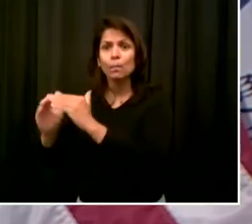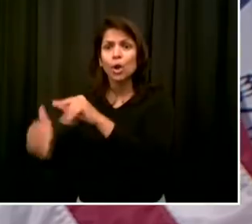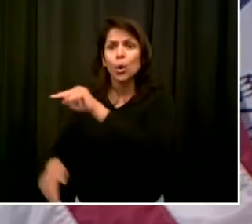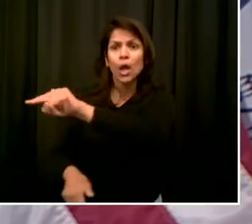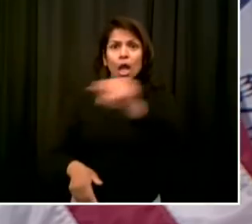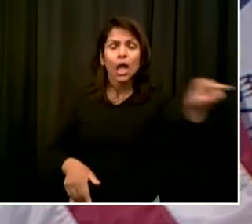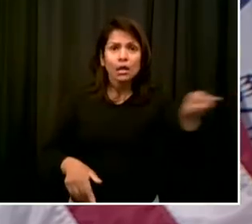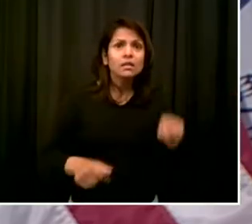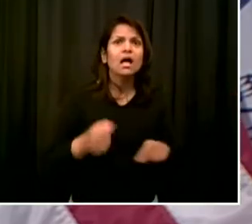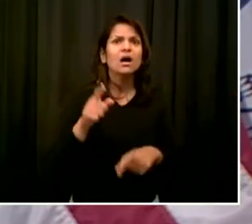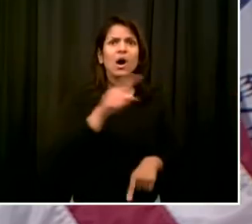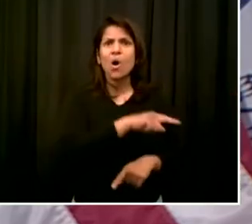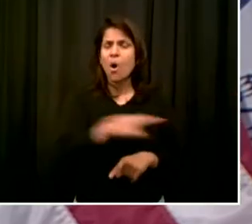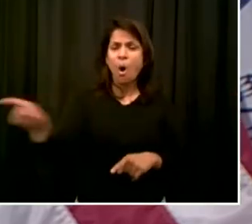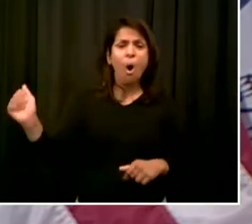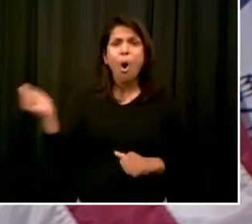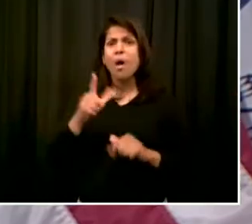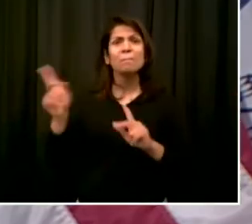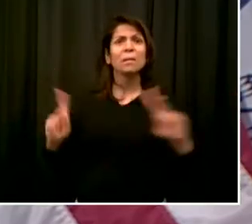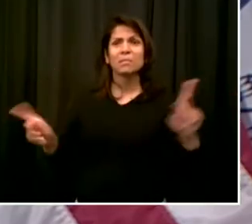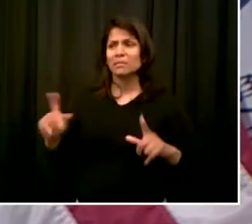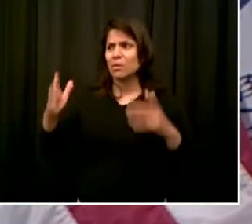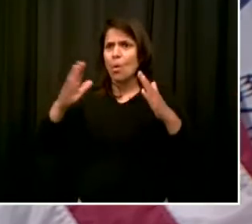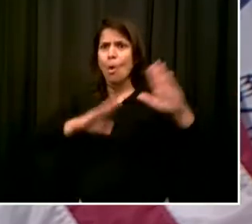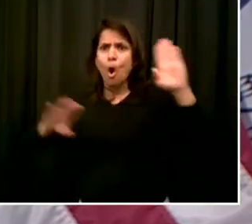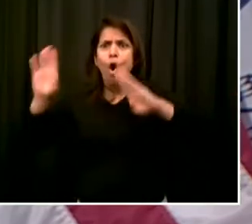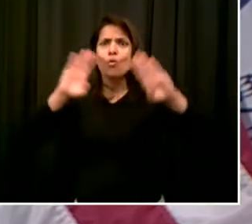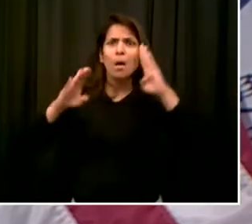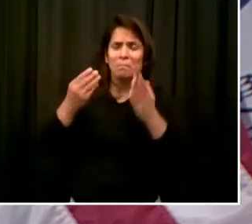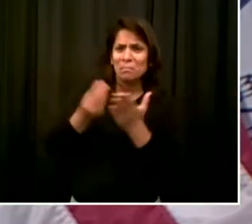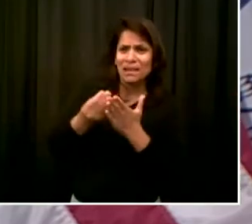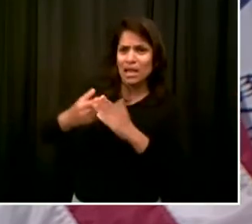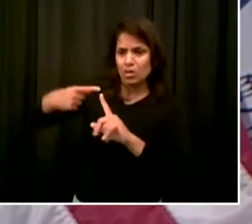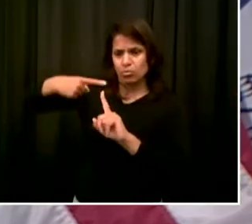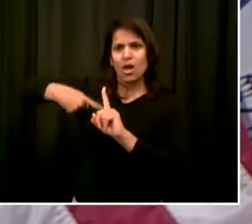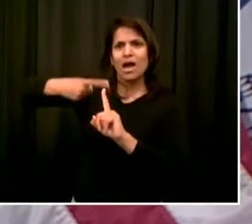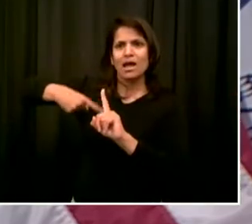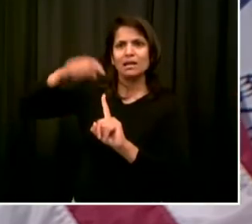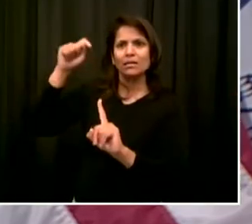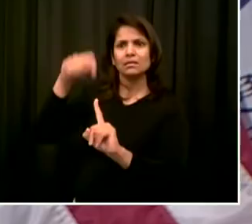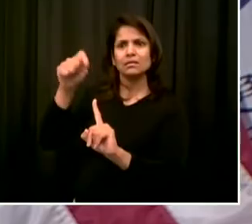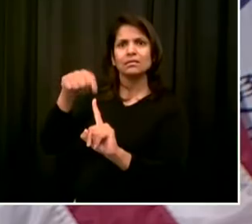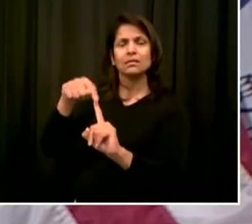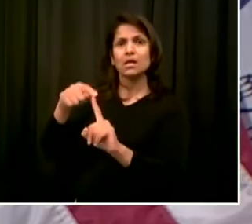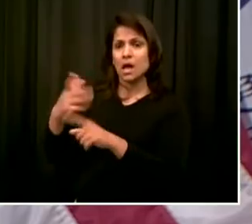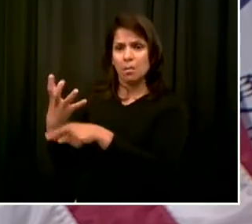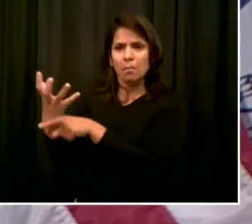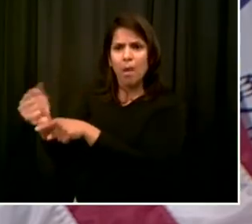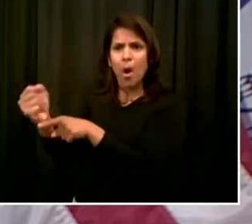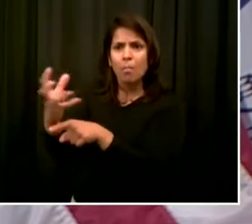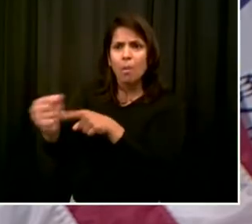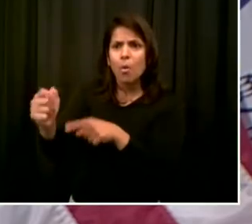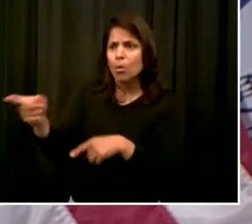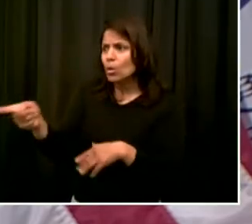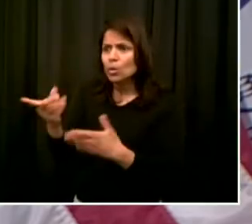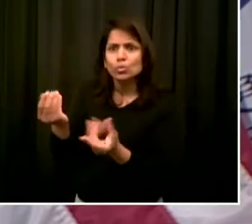WEEK AND THEY ARE SHOWING UP UNANNOUNCED IN DIFFERENT COMMUNITIES PRIMARILY THOSE THAT HAVE BEEN HIT HARDEST BY THE VIRUS.